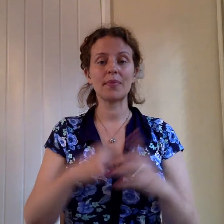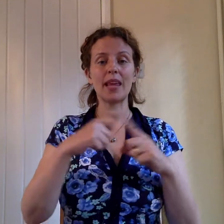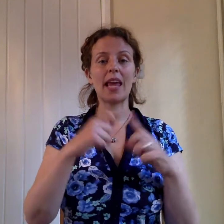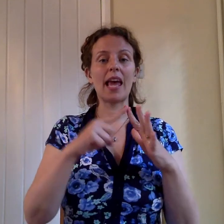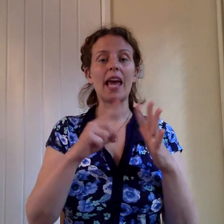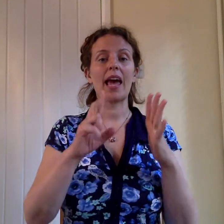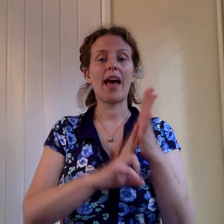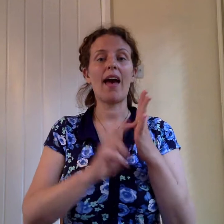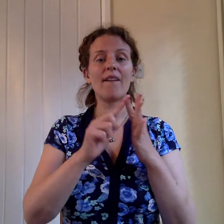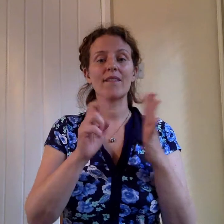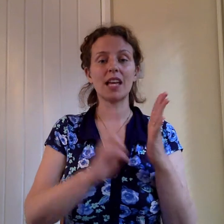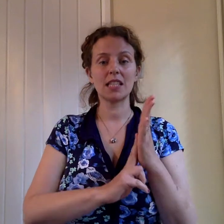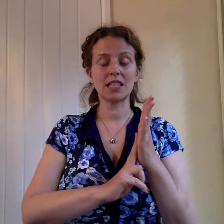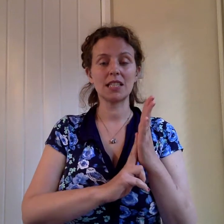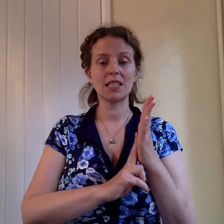KEVIN